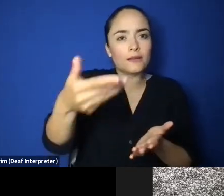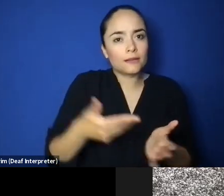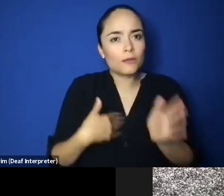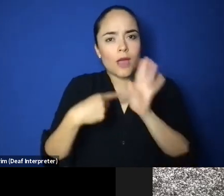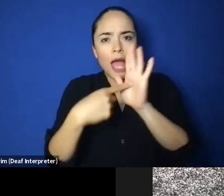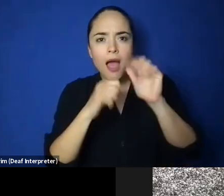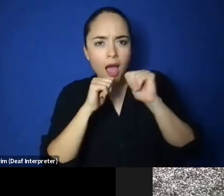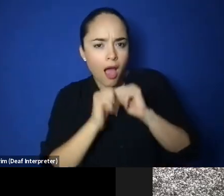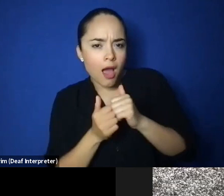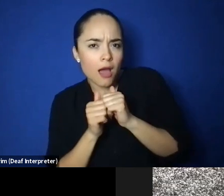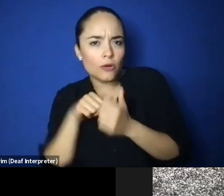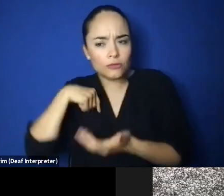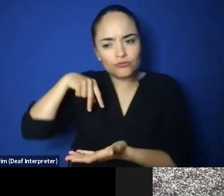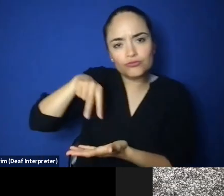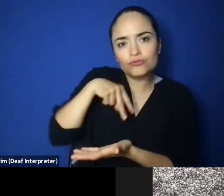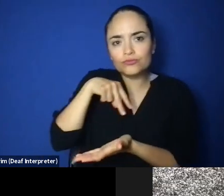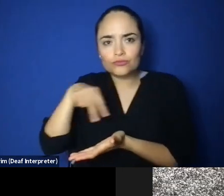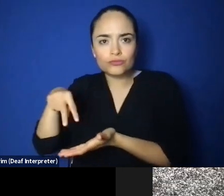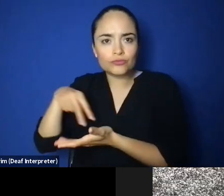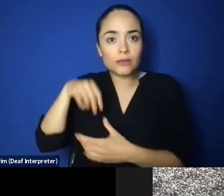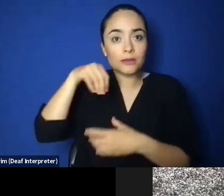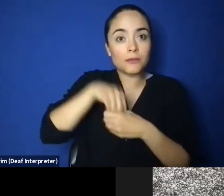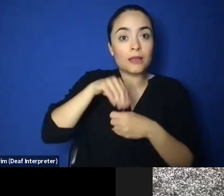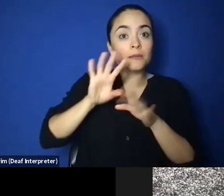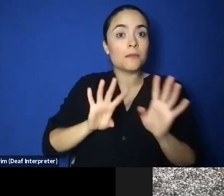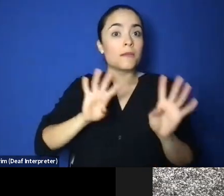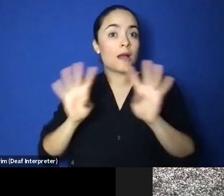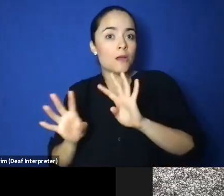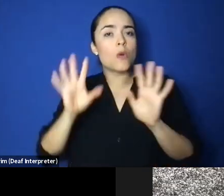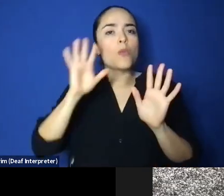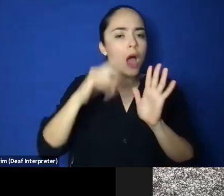powwow. How to get up when that drum comes on, and how to move your feet and your body in a